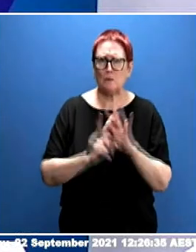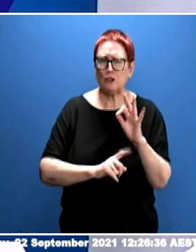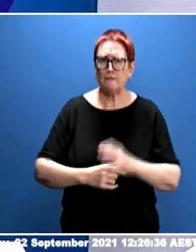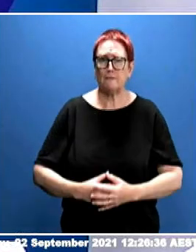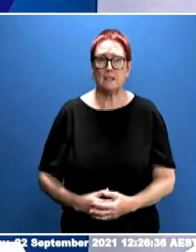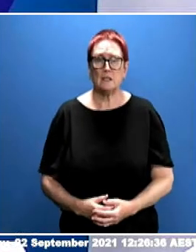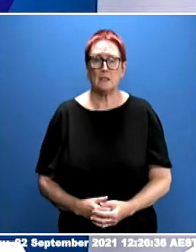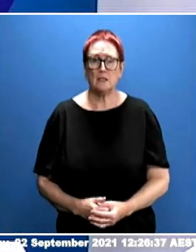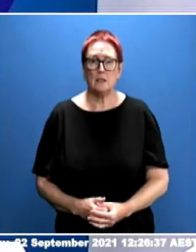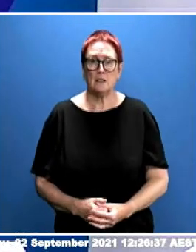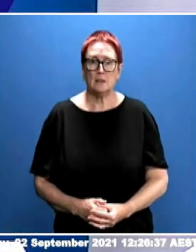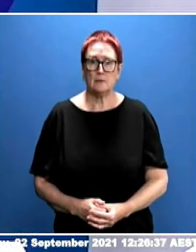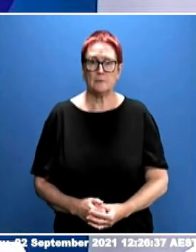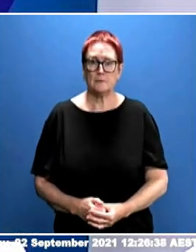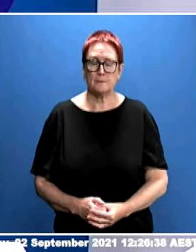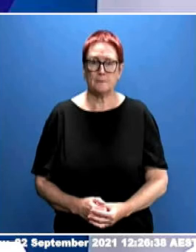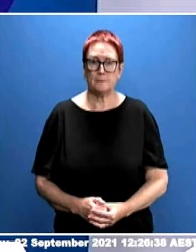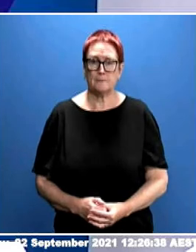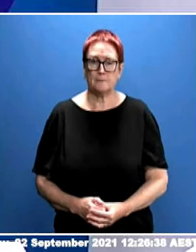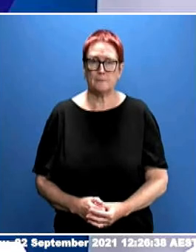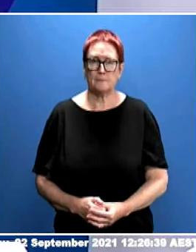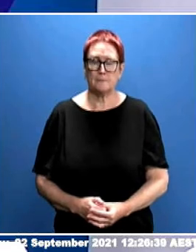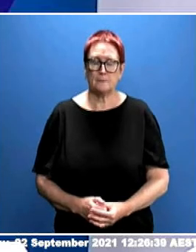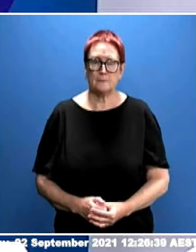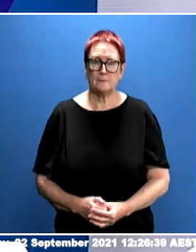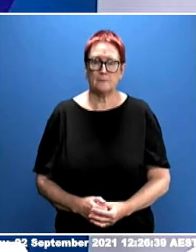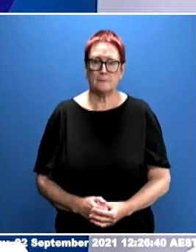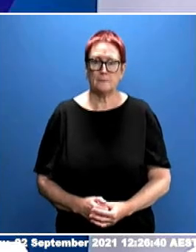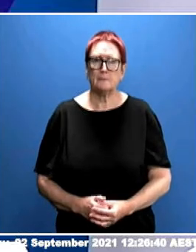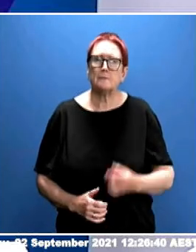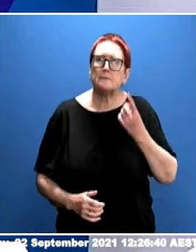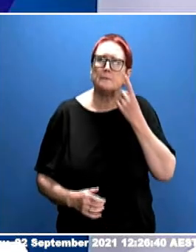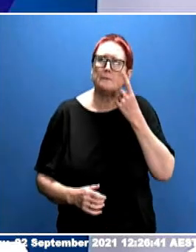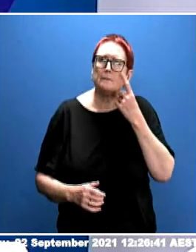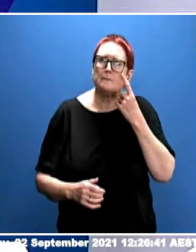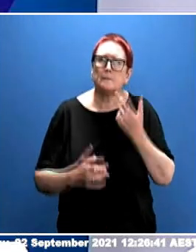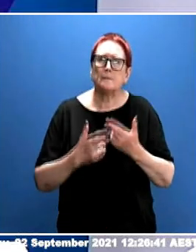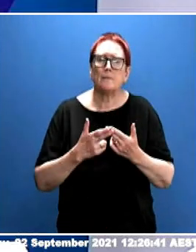Now, I do notice that in the list of --- another of my favourite words ---